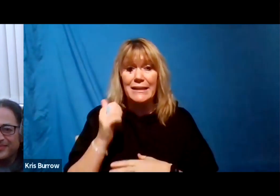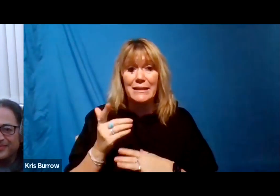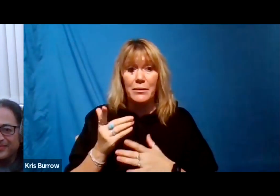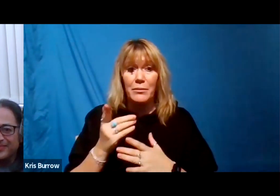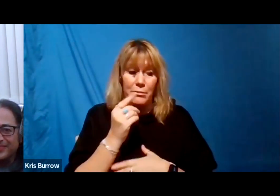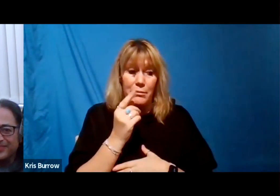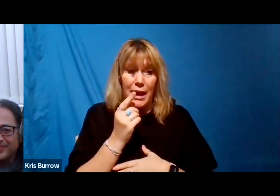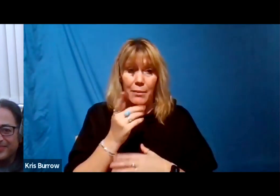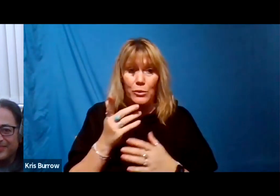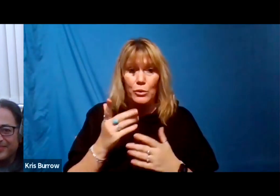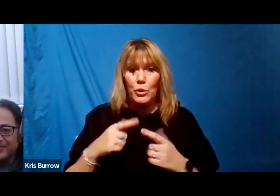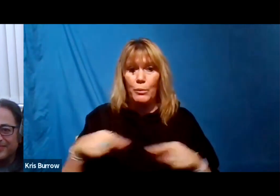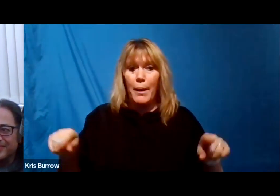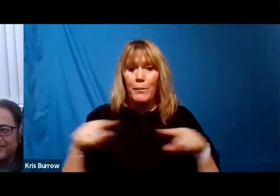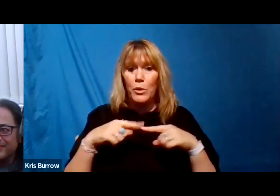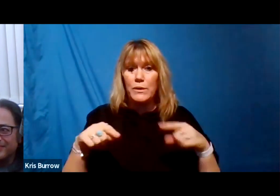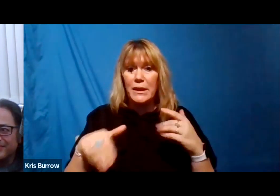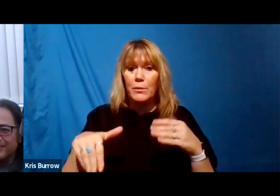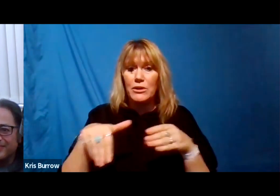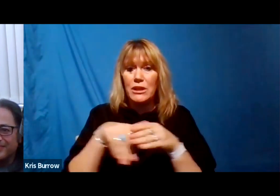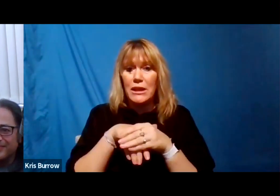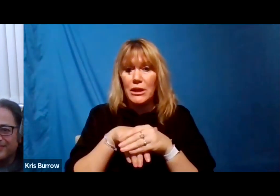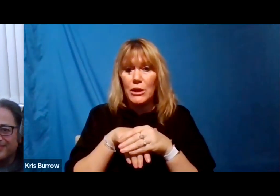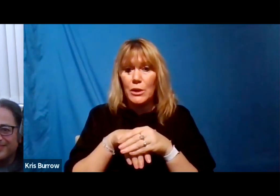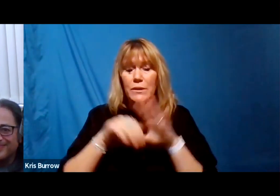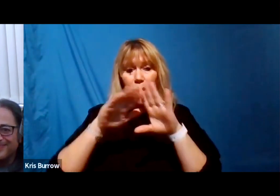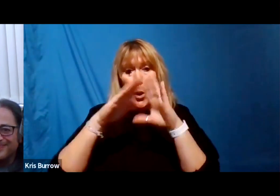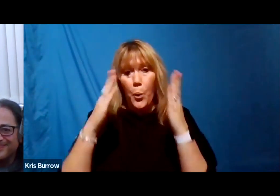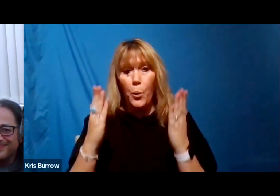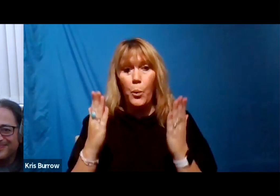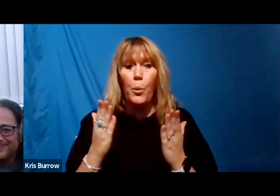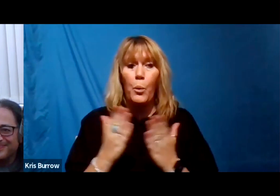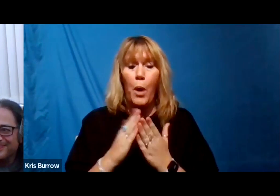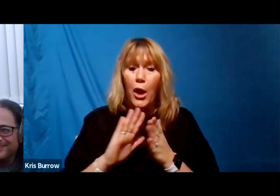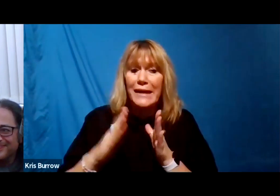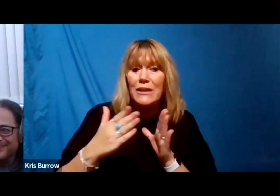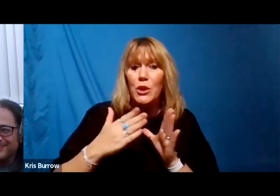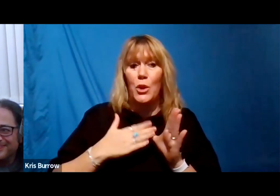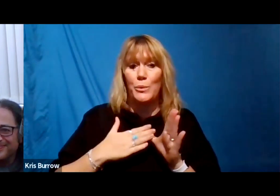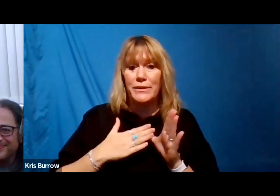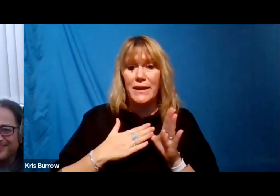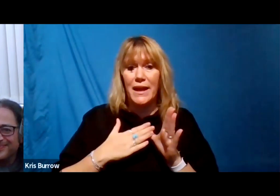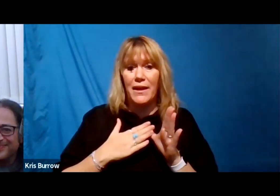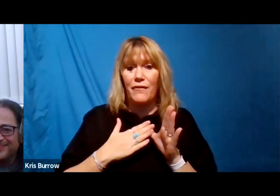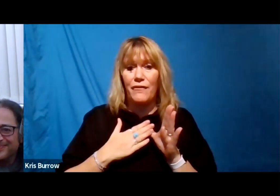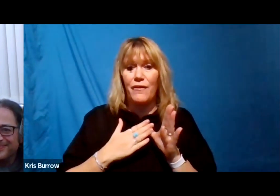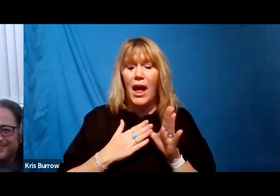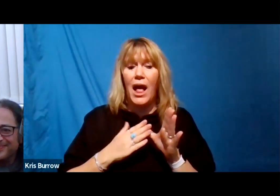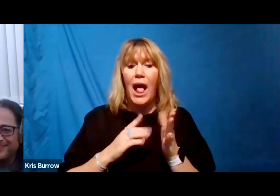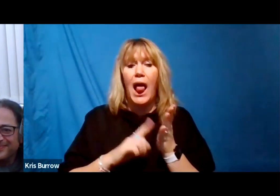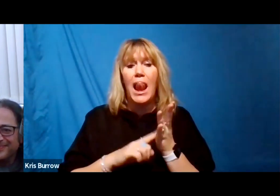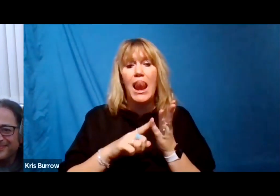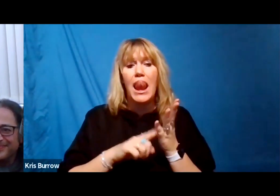doing it on your own Cause we all have partners - it don't help to be a smart arse -